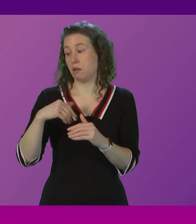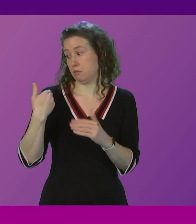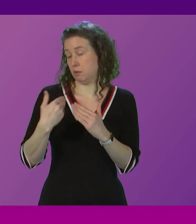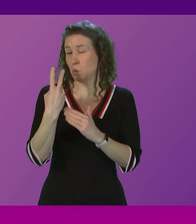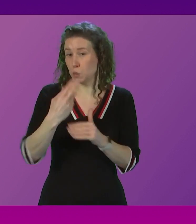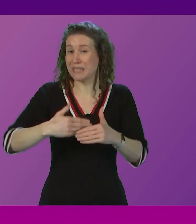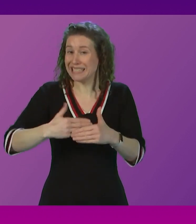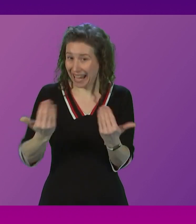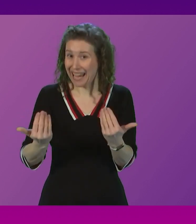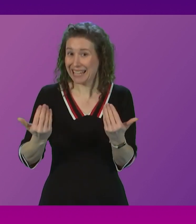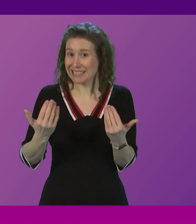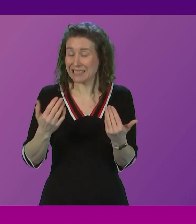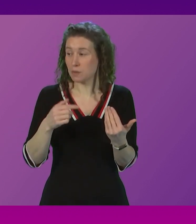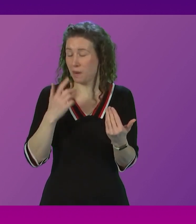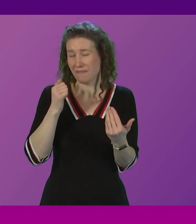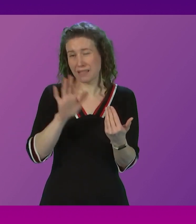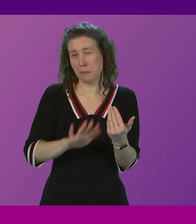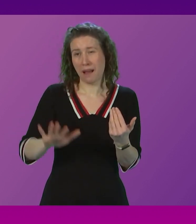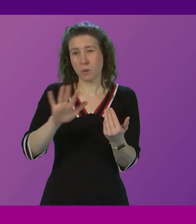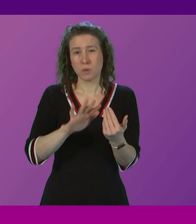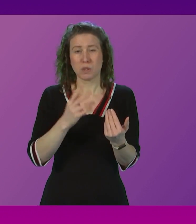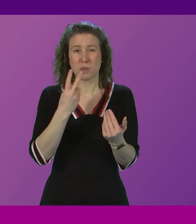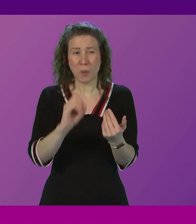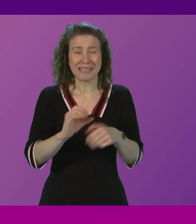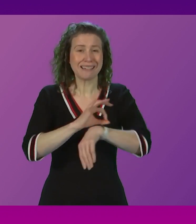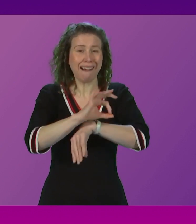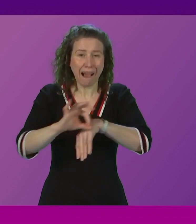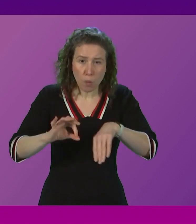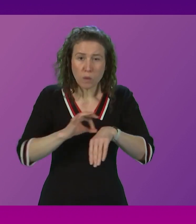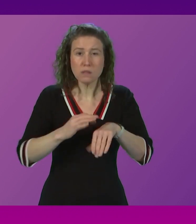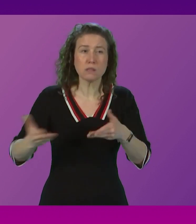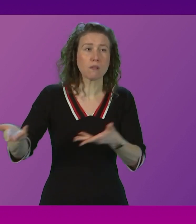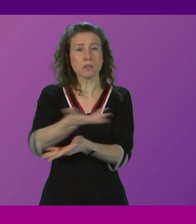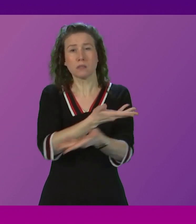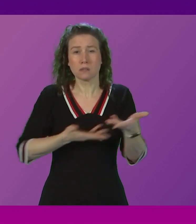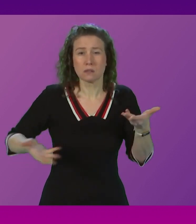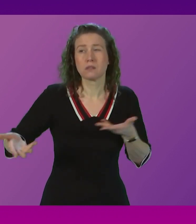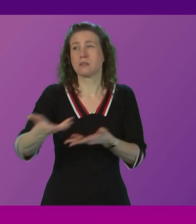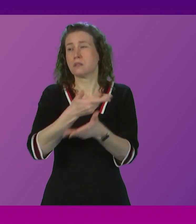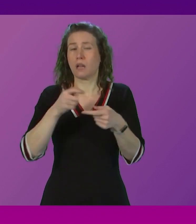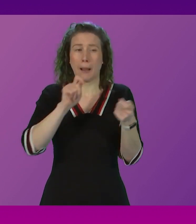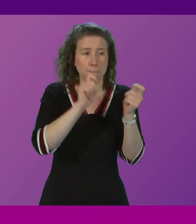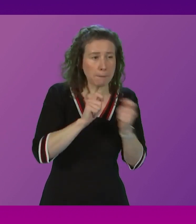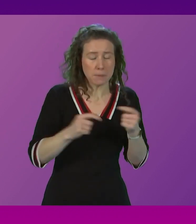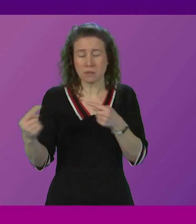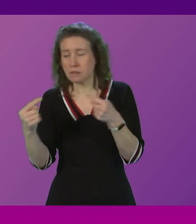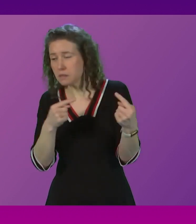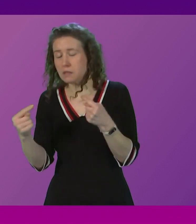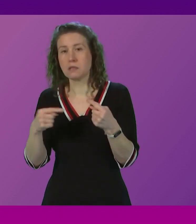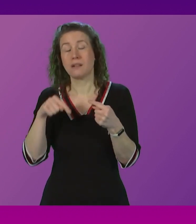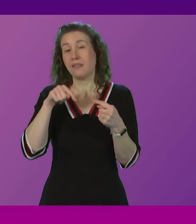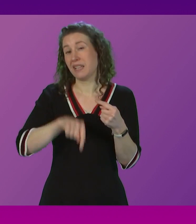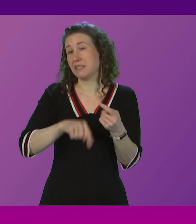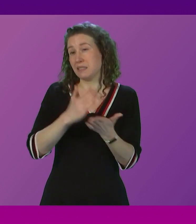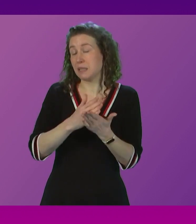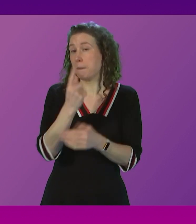we have had about 20 hours of debate on amendments. It is possibly the most